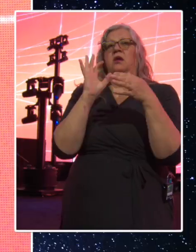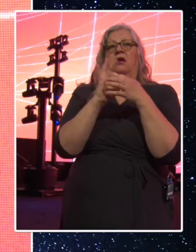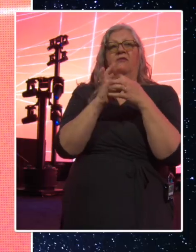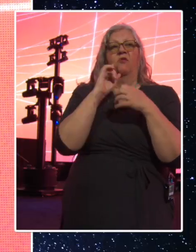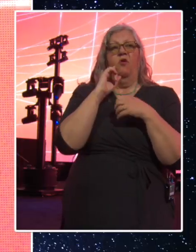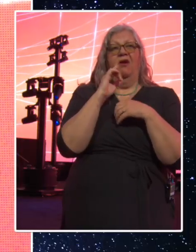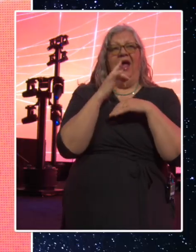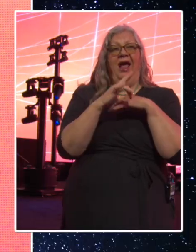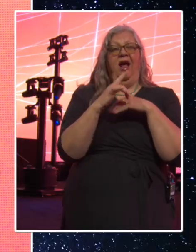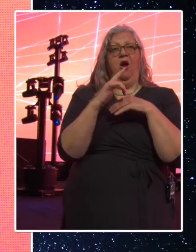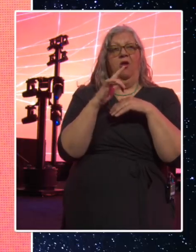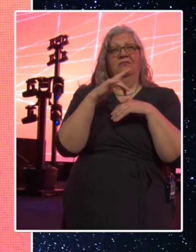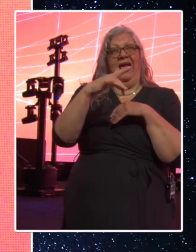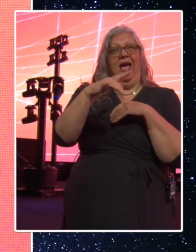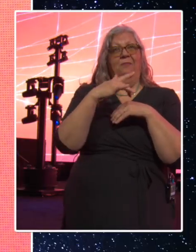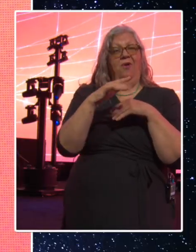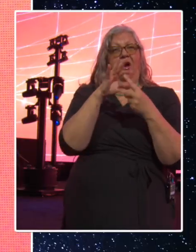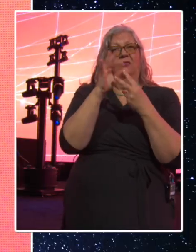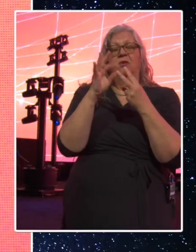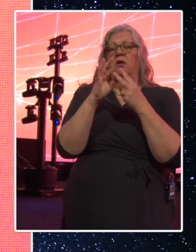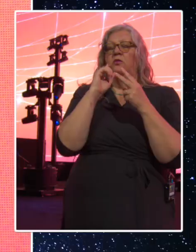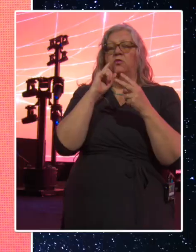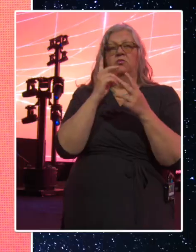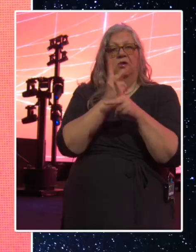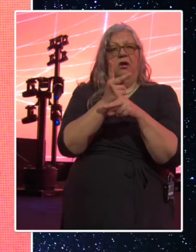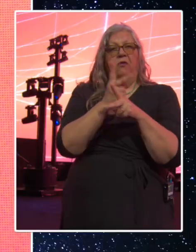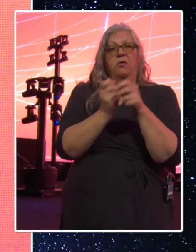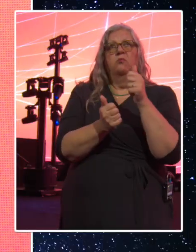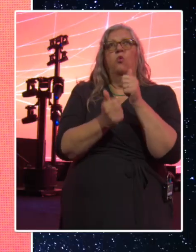to address even the most demanding security requirements.